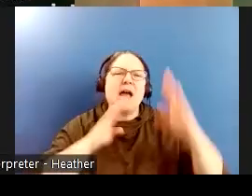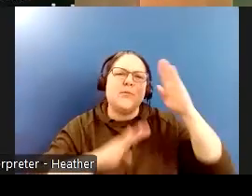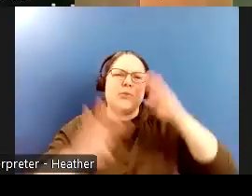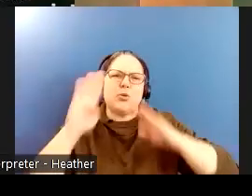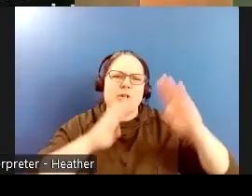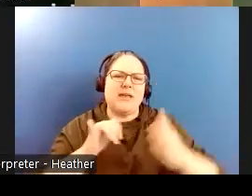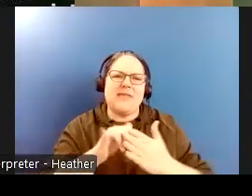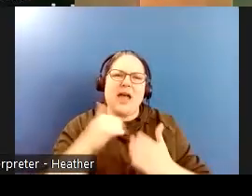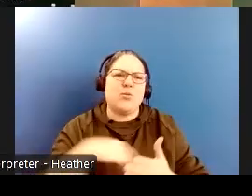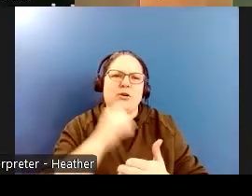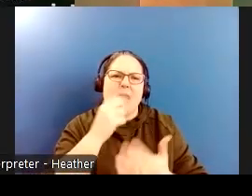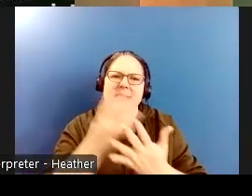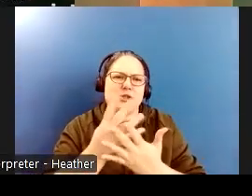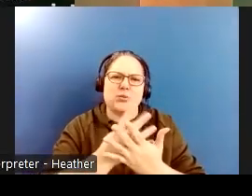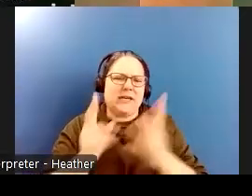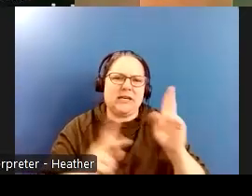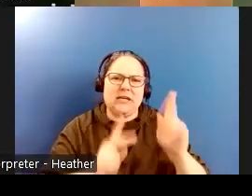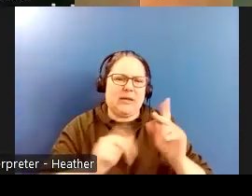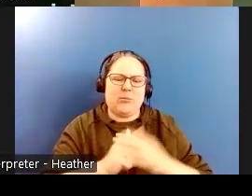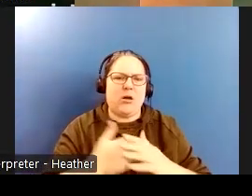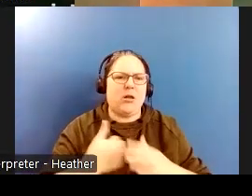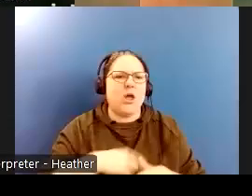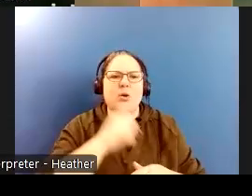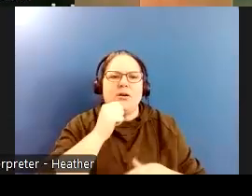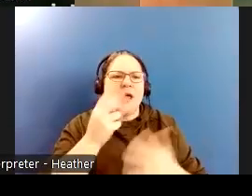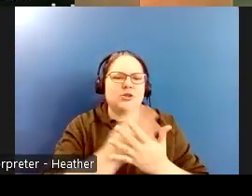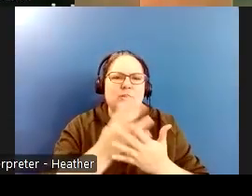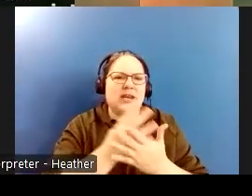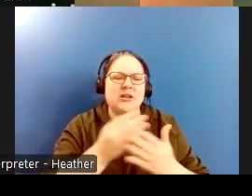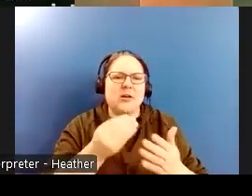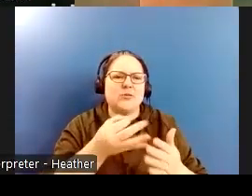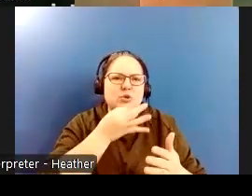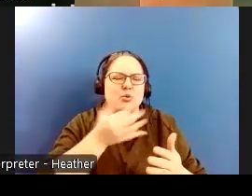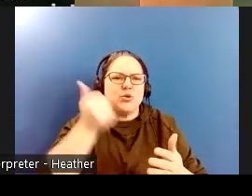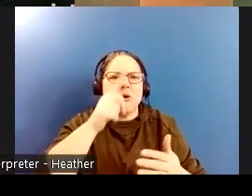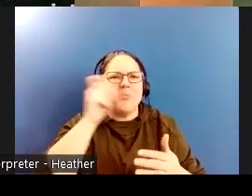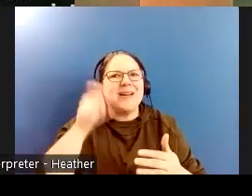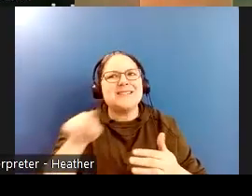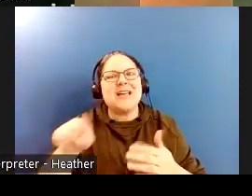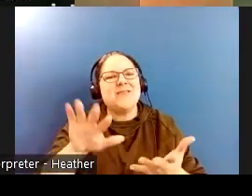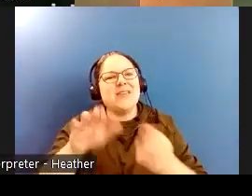enough people and that we're not screening them soon enough because if they die 30 years earlier,